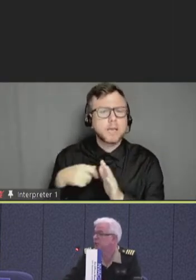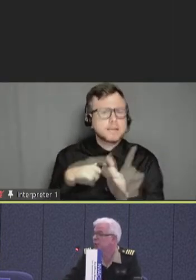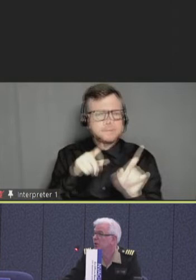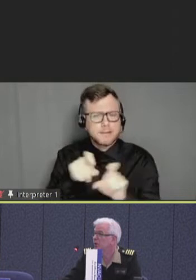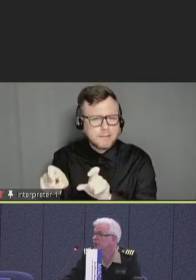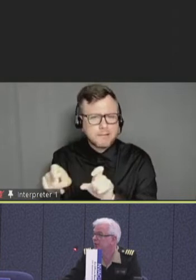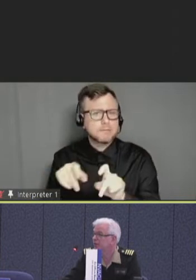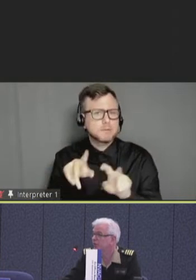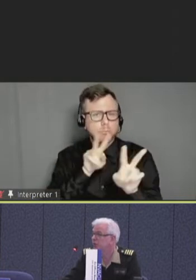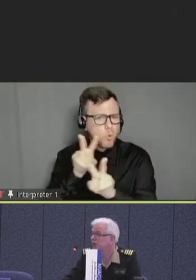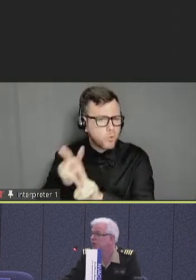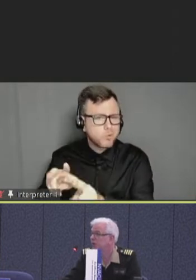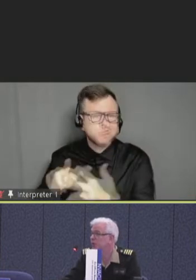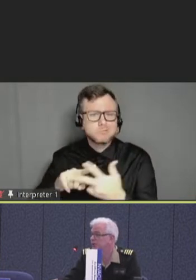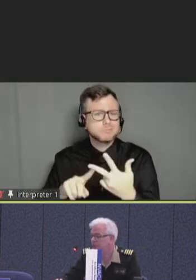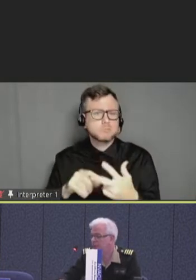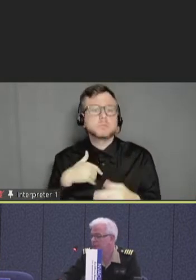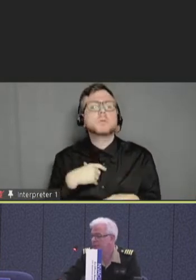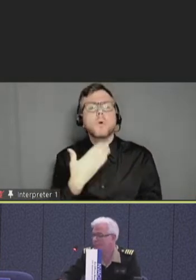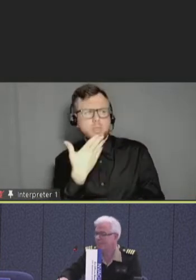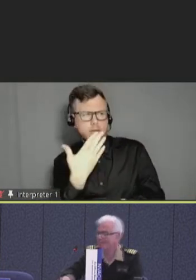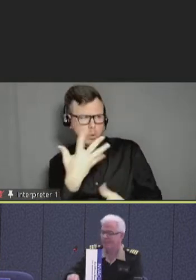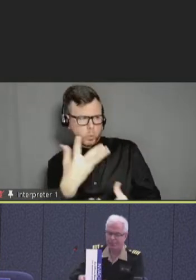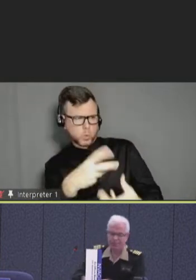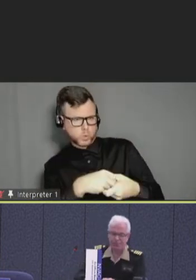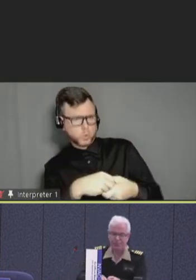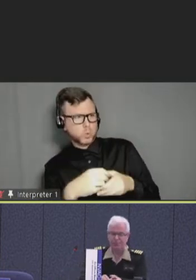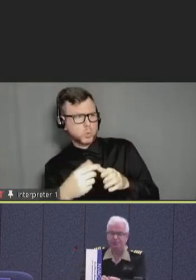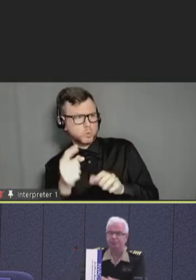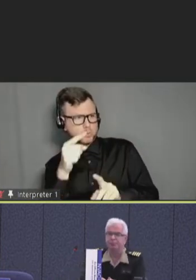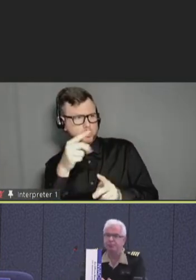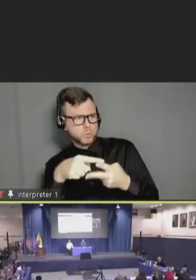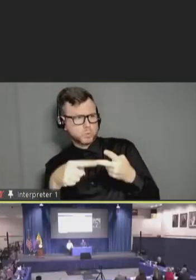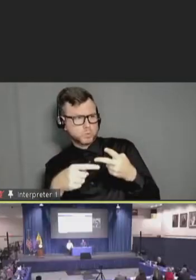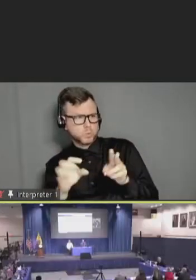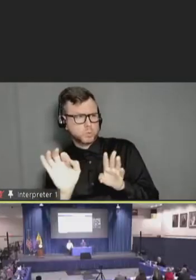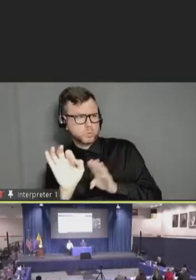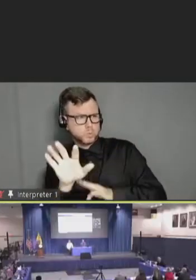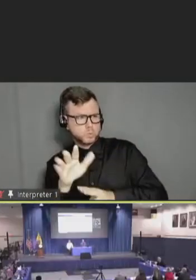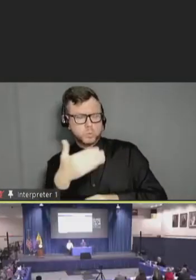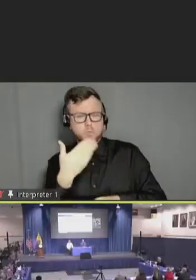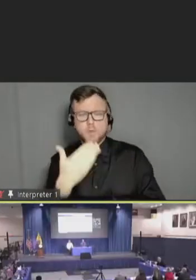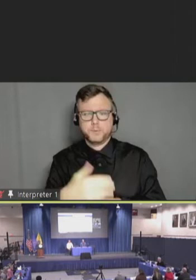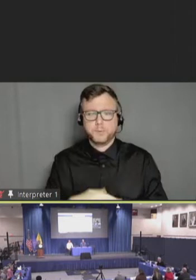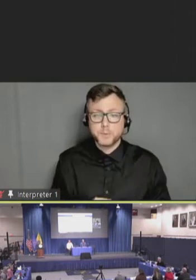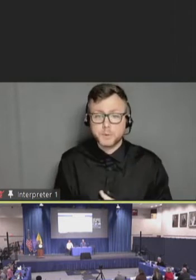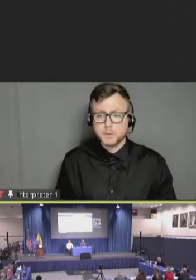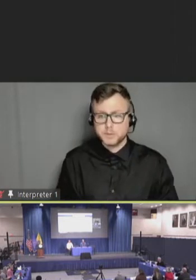So, thank you for including those. Robert Hopkins: Thank you.